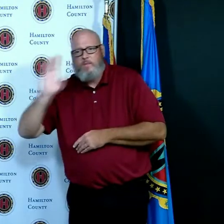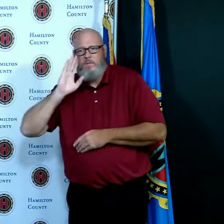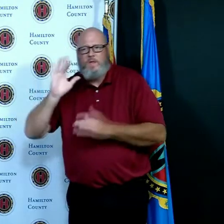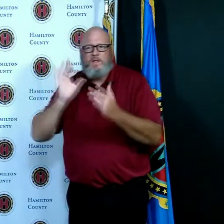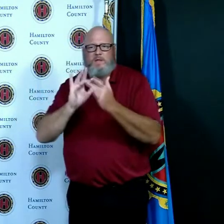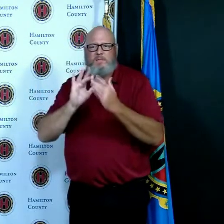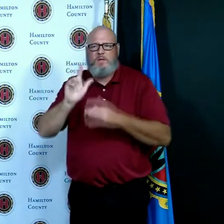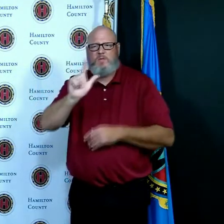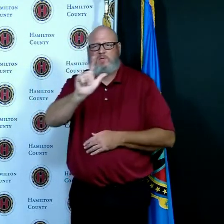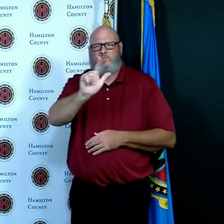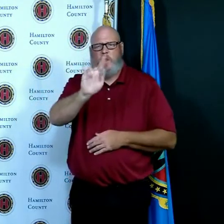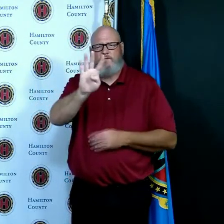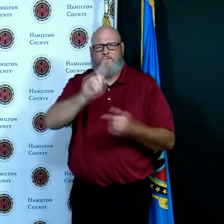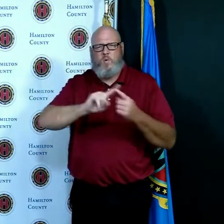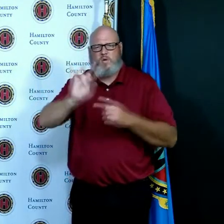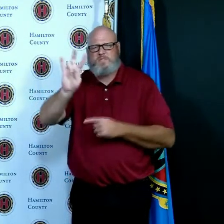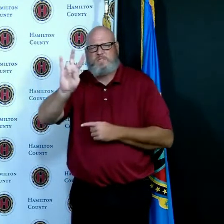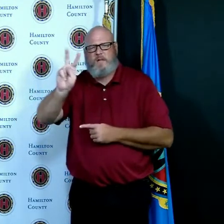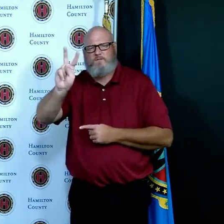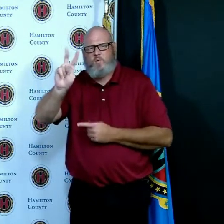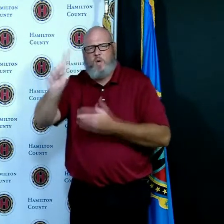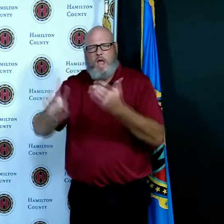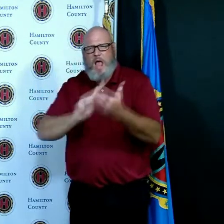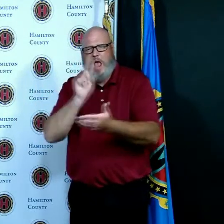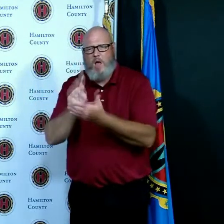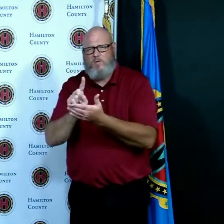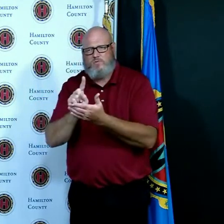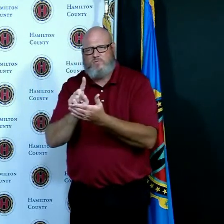ability to get you in the process for scheduling